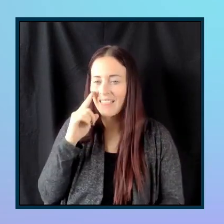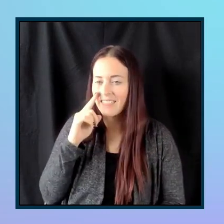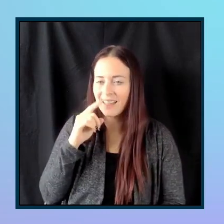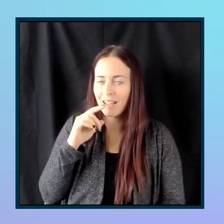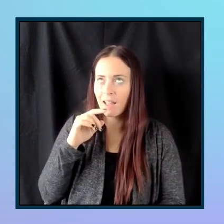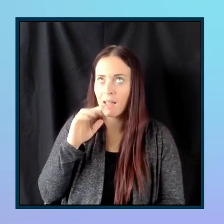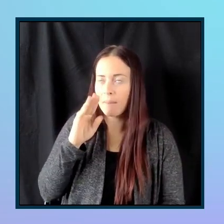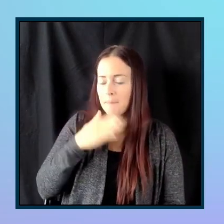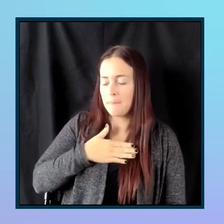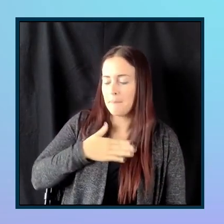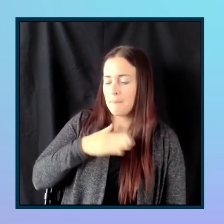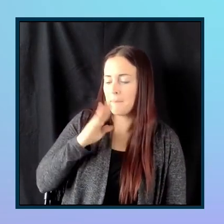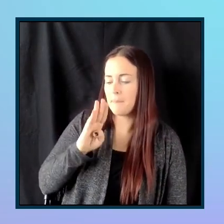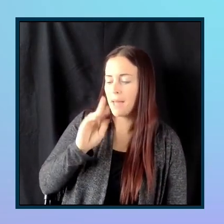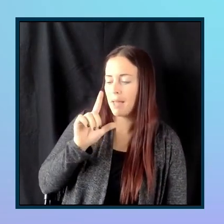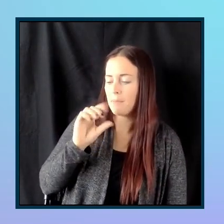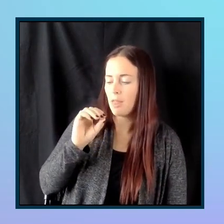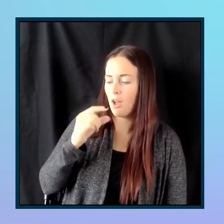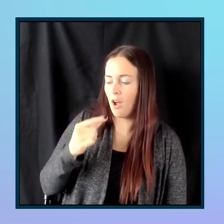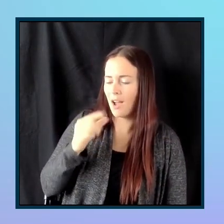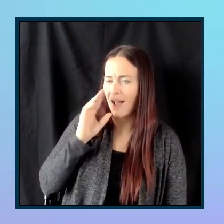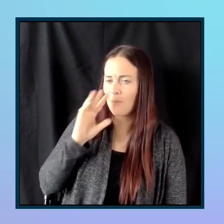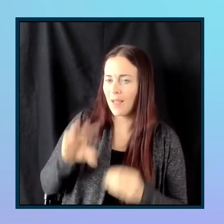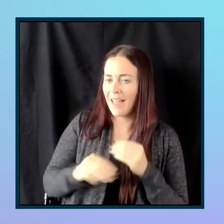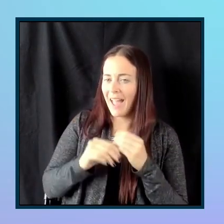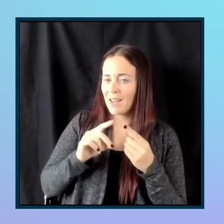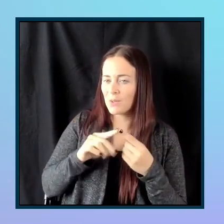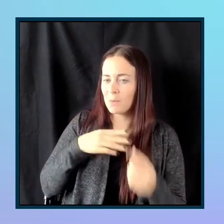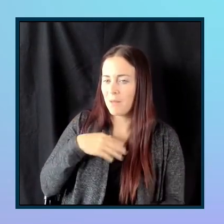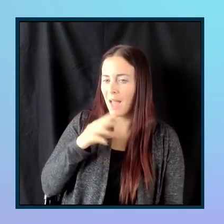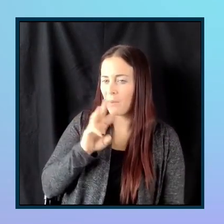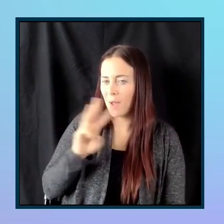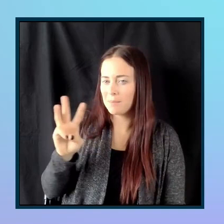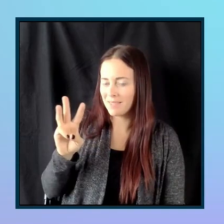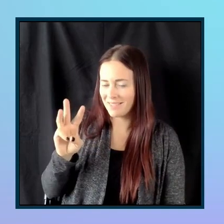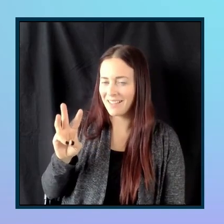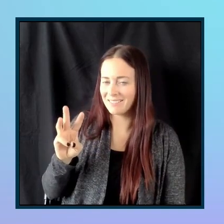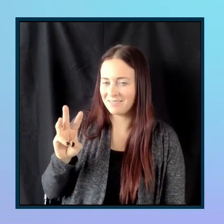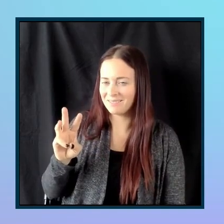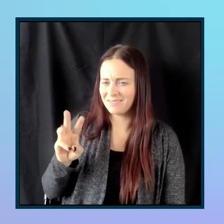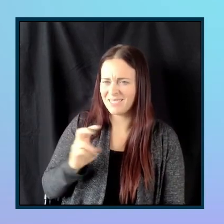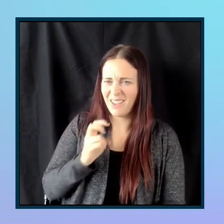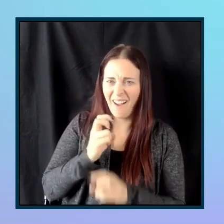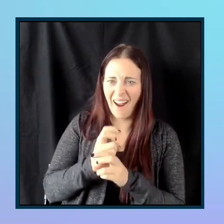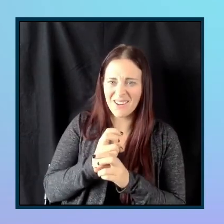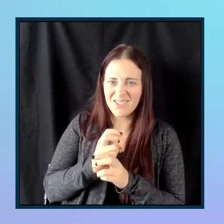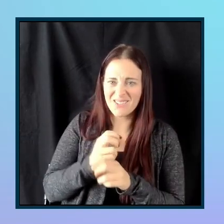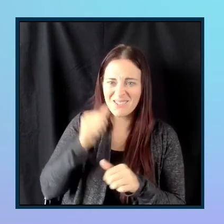and I'll put it on my website there. So it's hard to recall them in this moment,